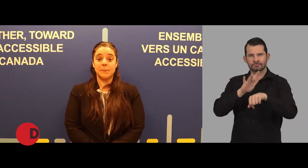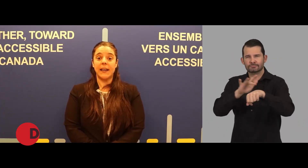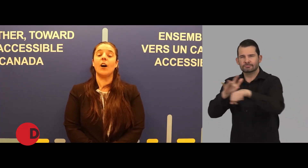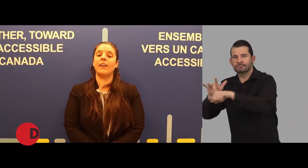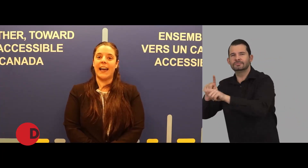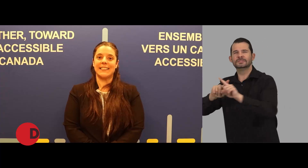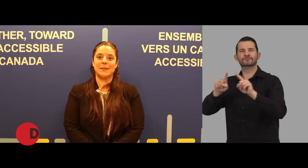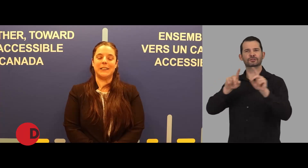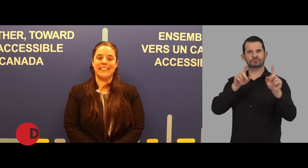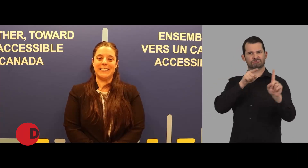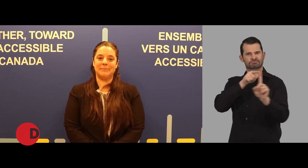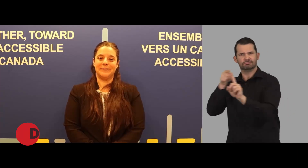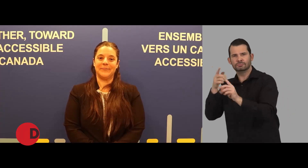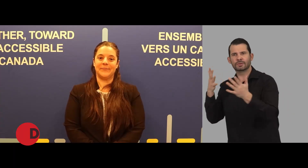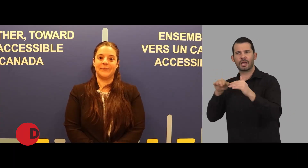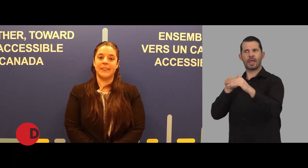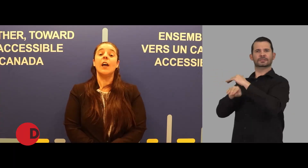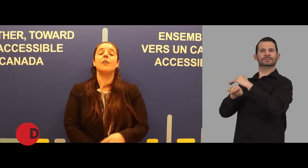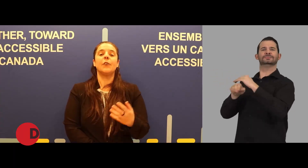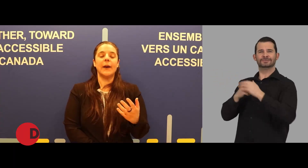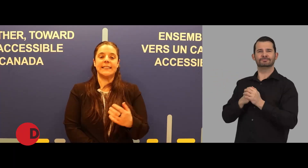They touch on different aspects of accessibility.